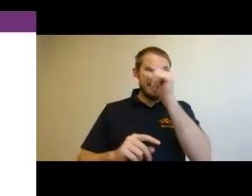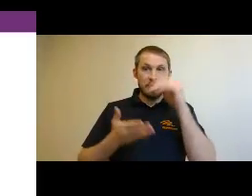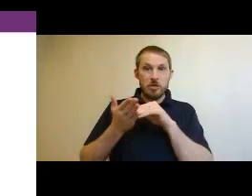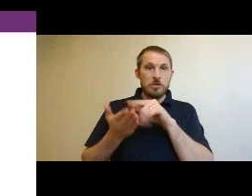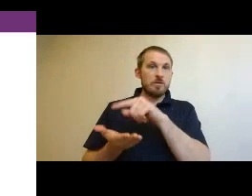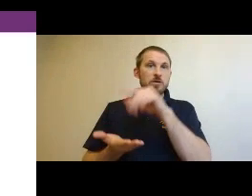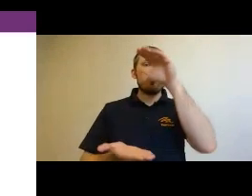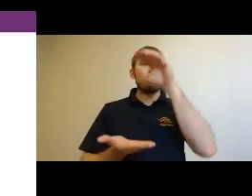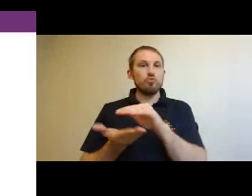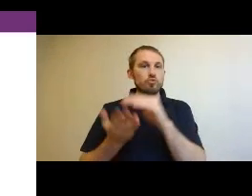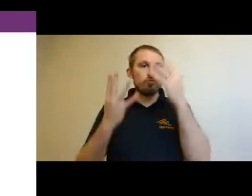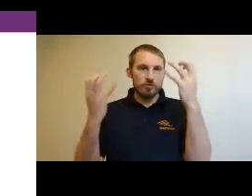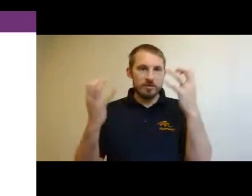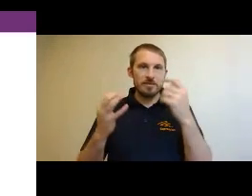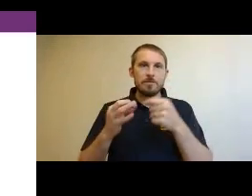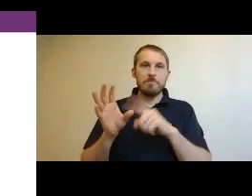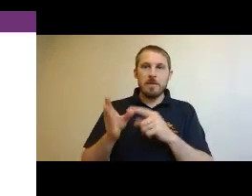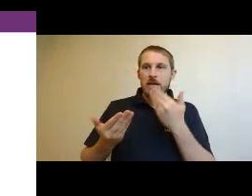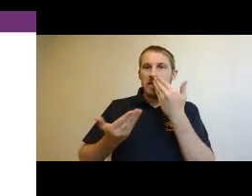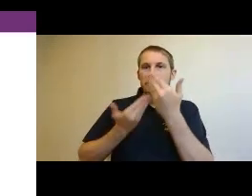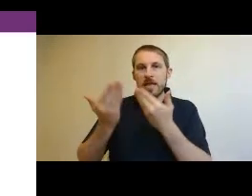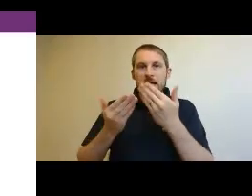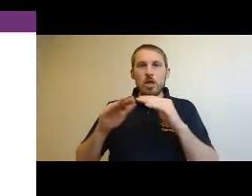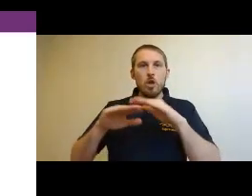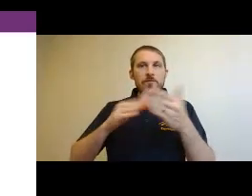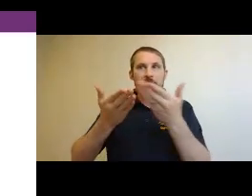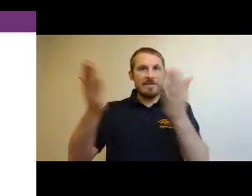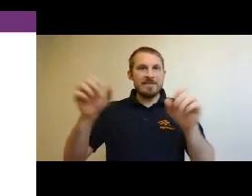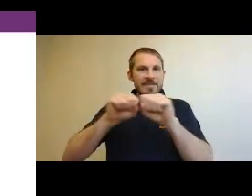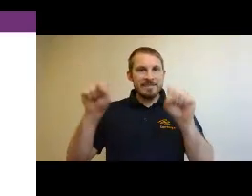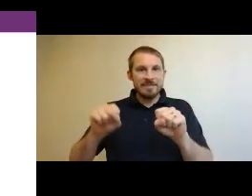explaining systems in simple and accessible ways, building